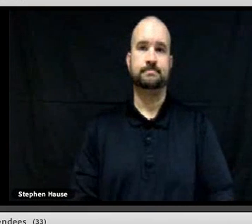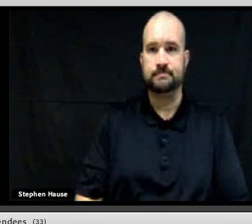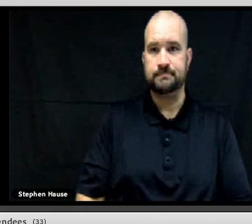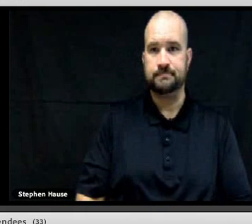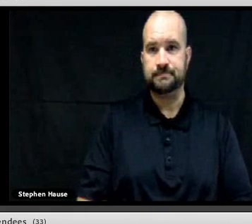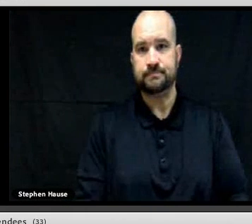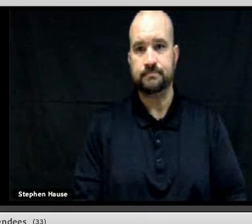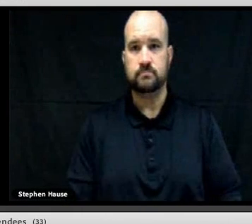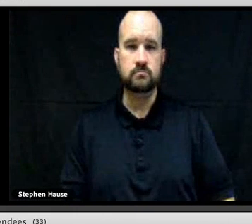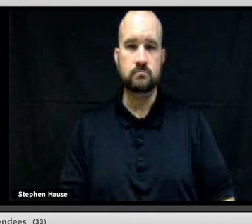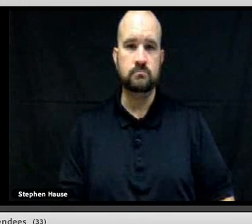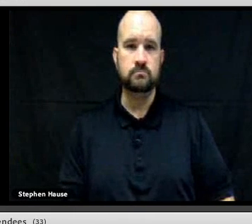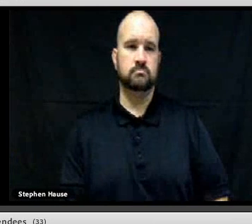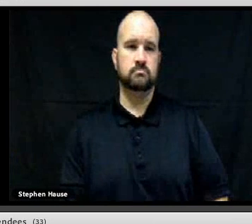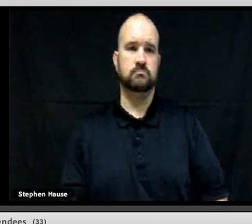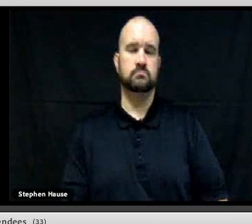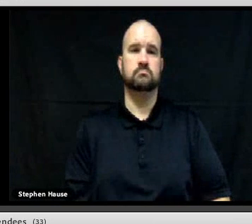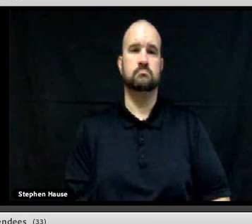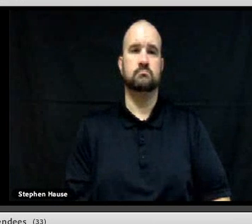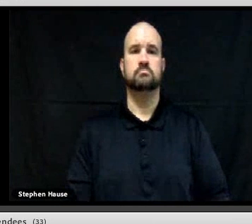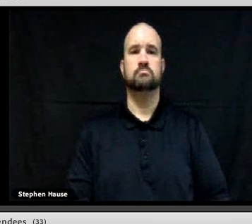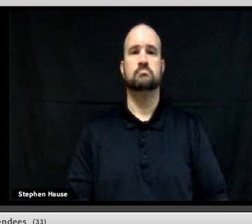Does anyone have questions?